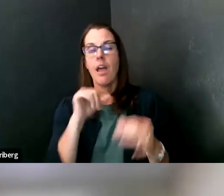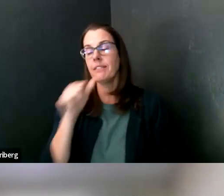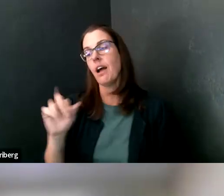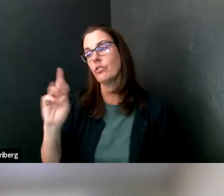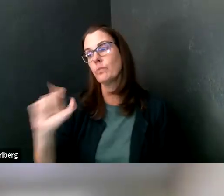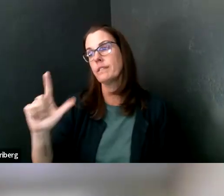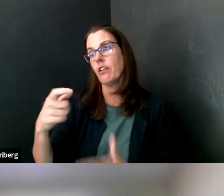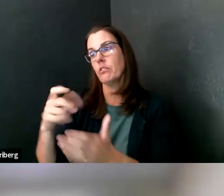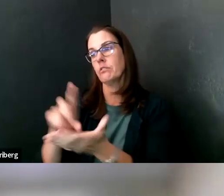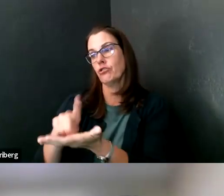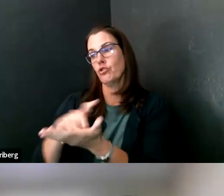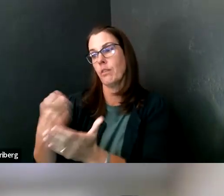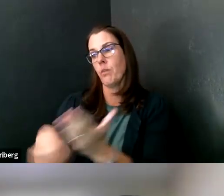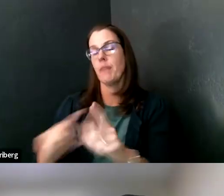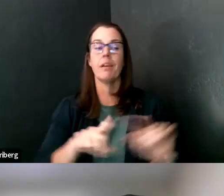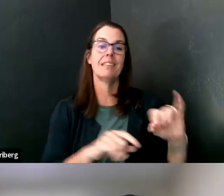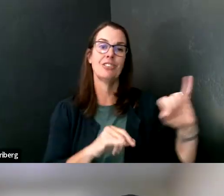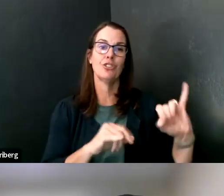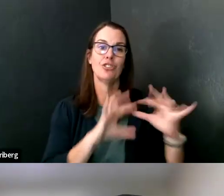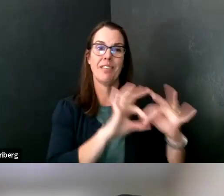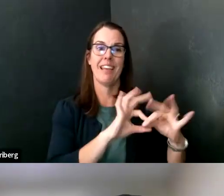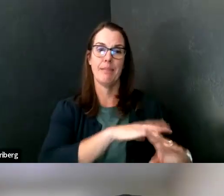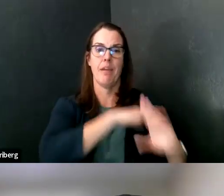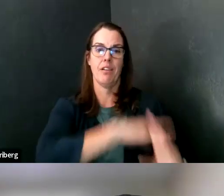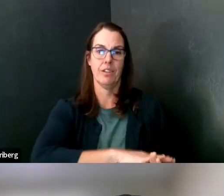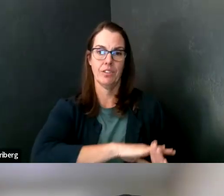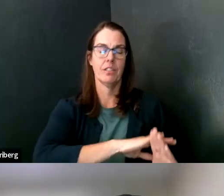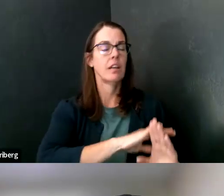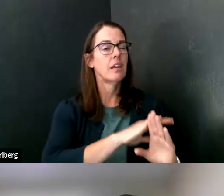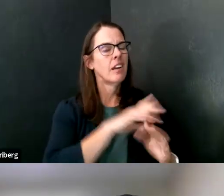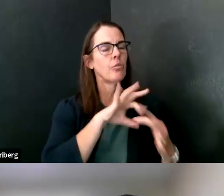but insurance related barriers, including insurance-driven high- out-ofpocket costs as their